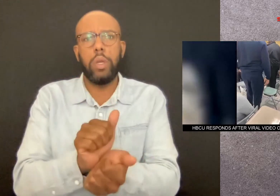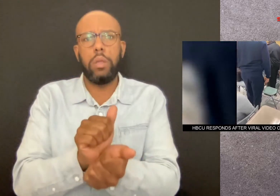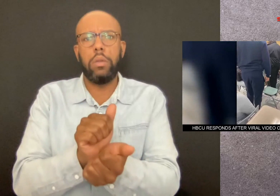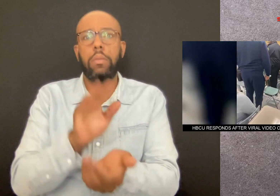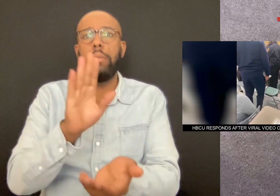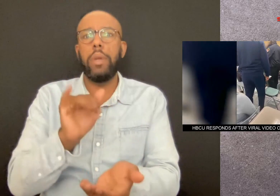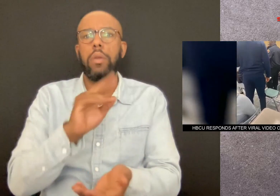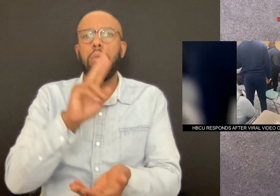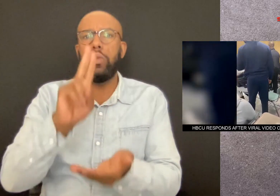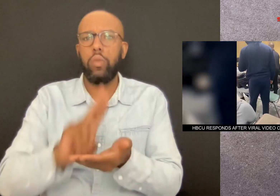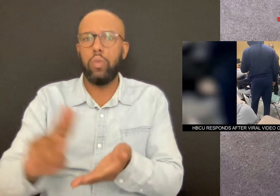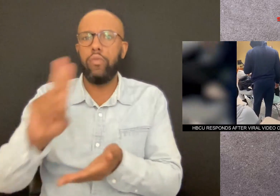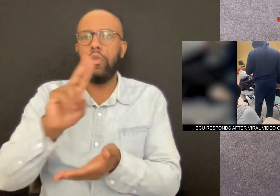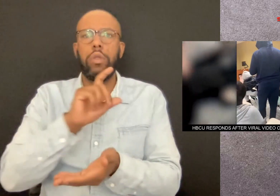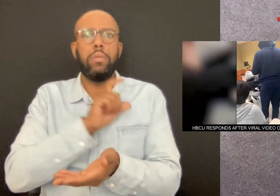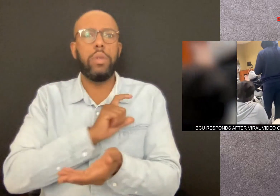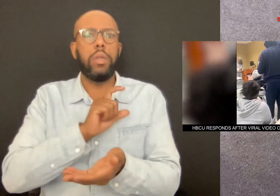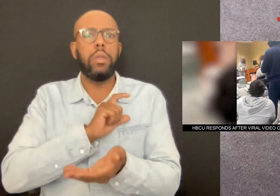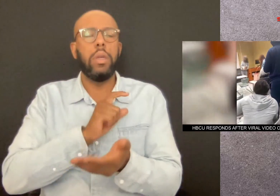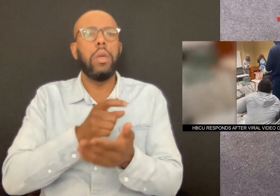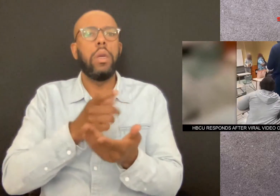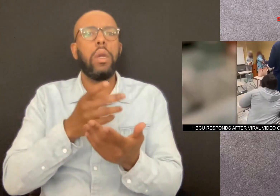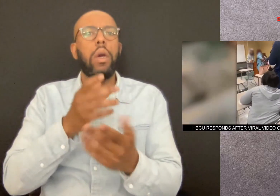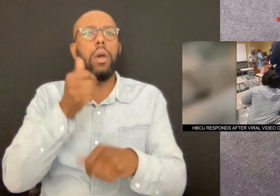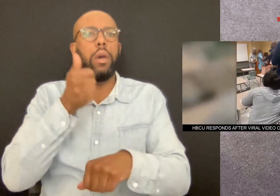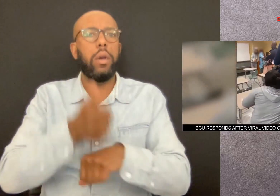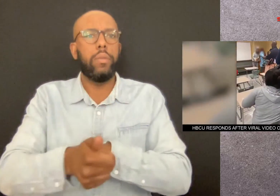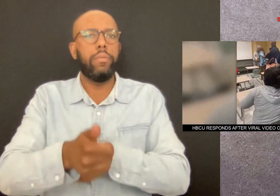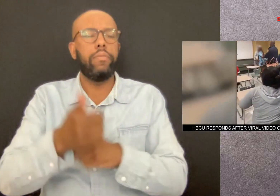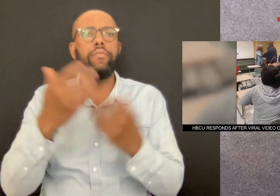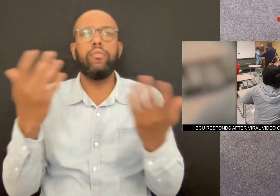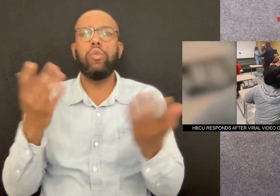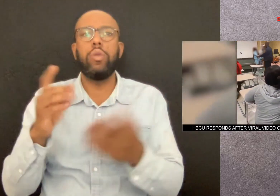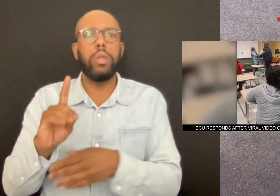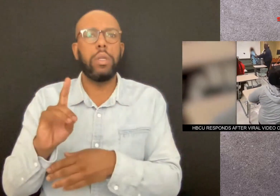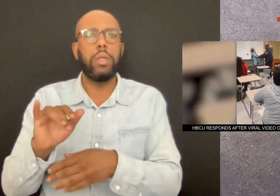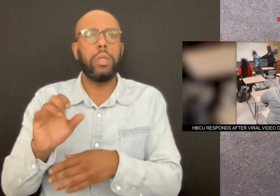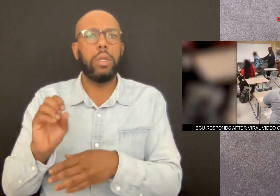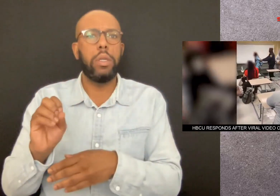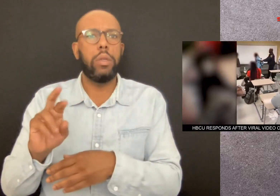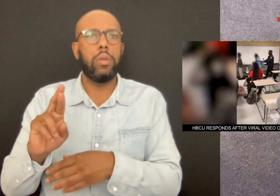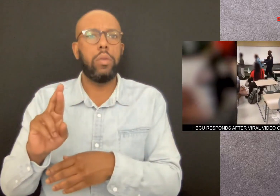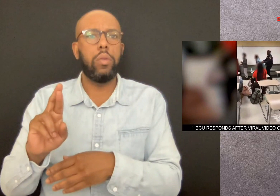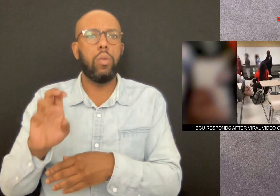the student was arrested by the University police and charged with disorderly conduct